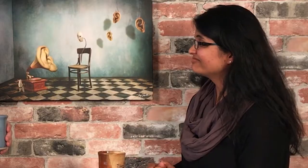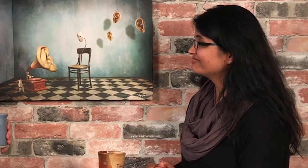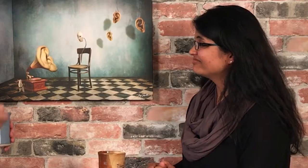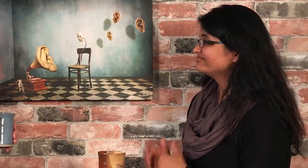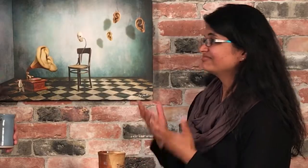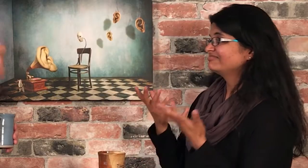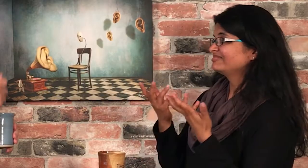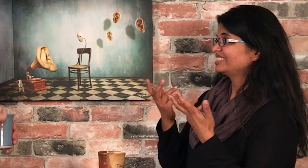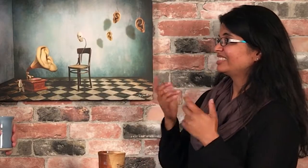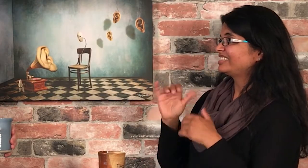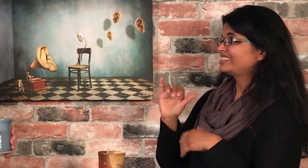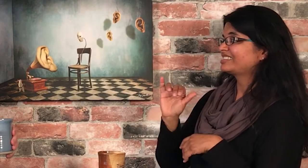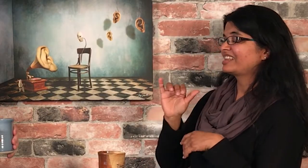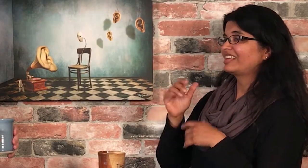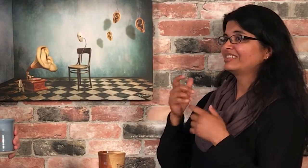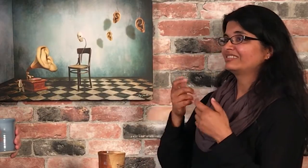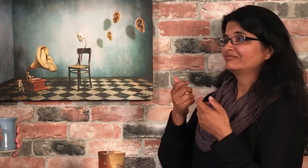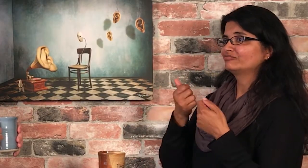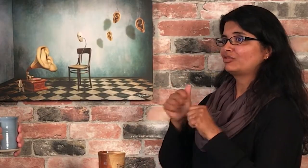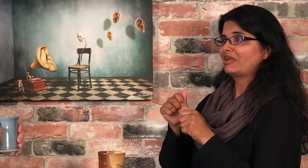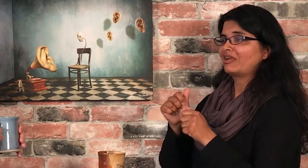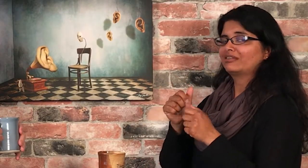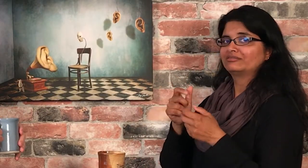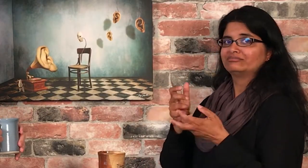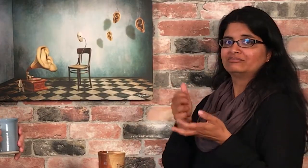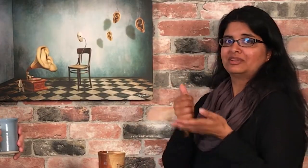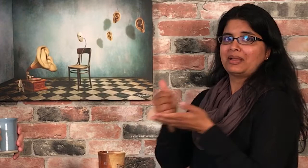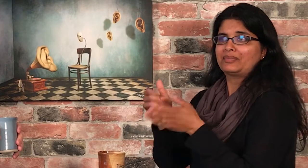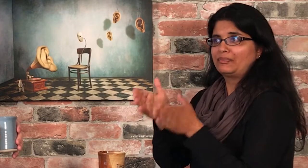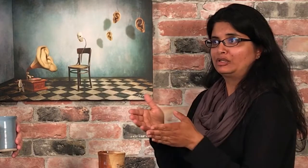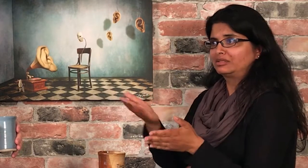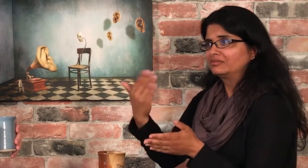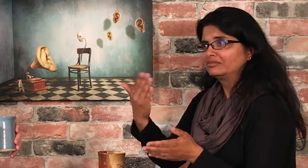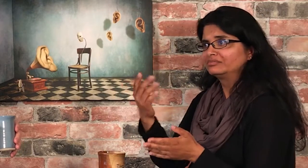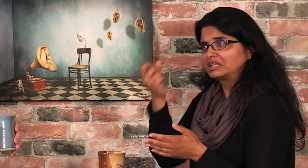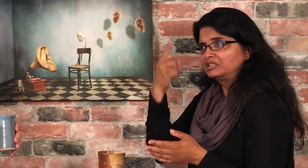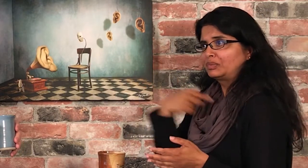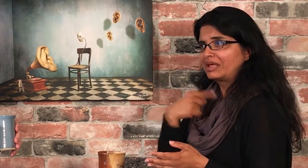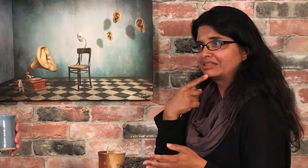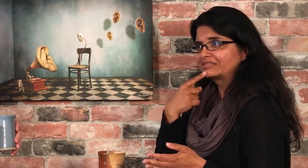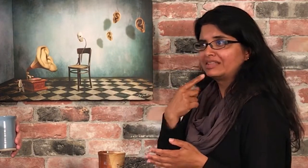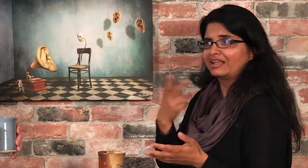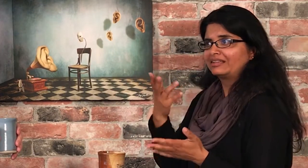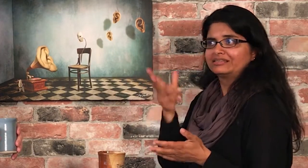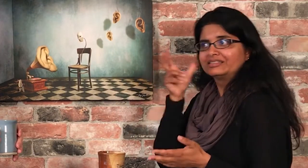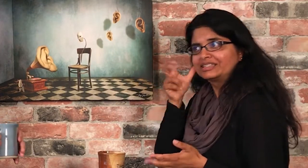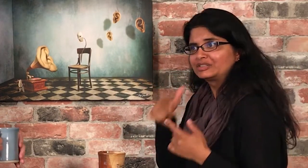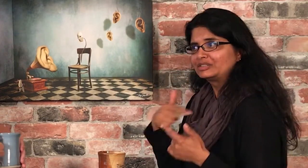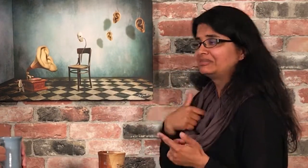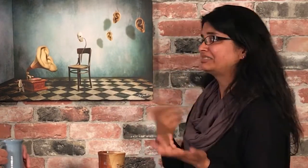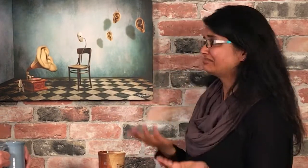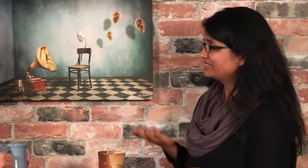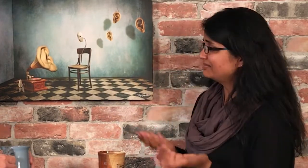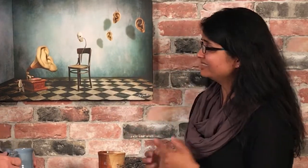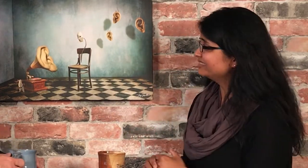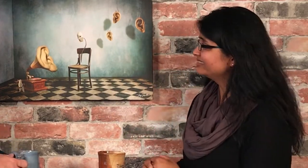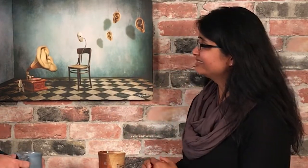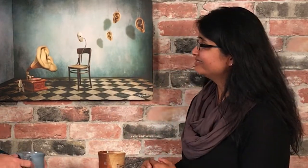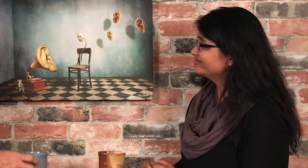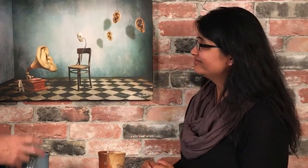Fatima: It's like it is trying to help the person. "Come on. Can you understand what I say? Can you listen to me?" Maybe.